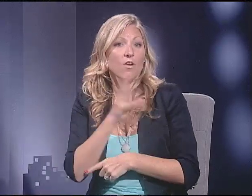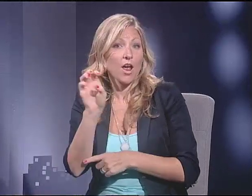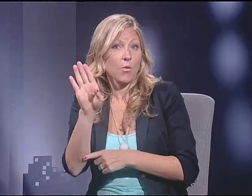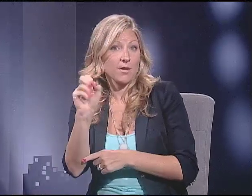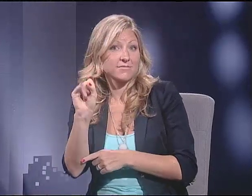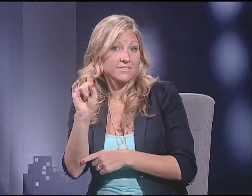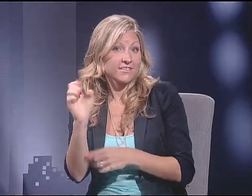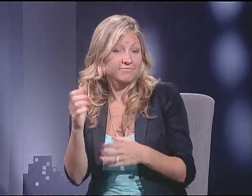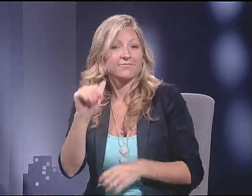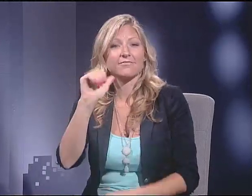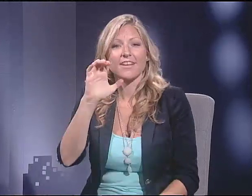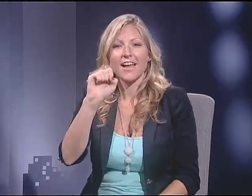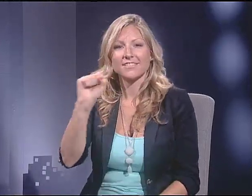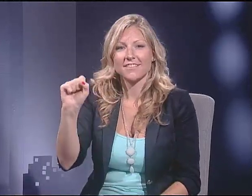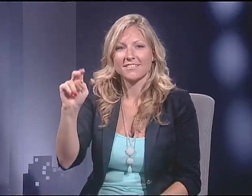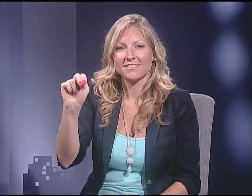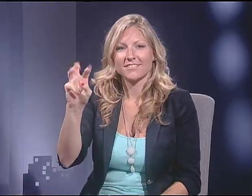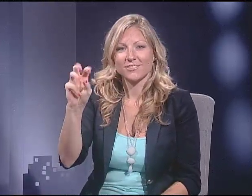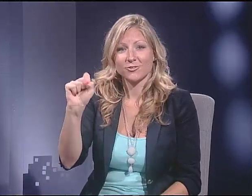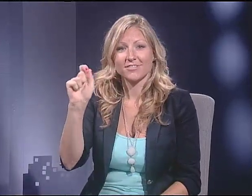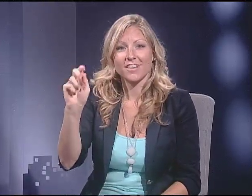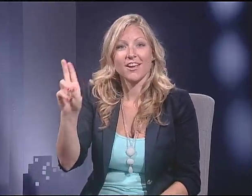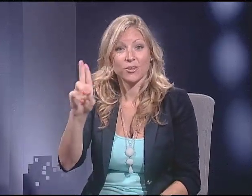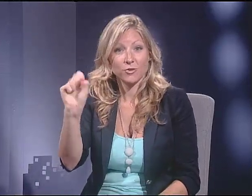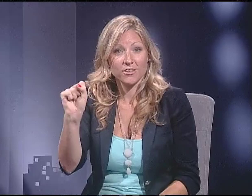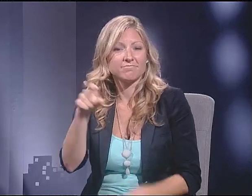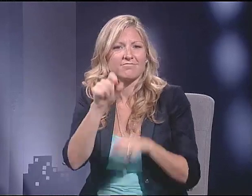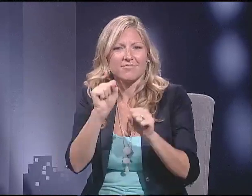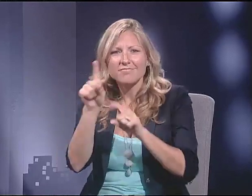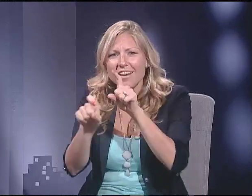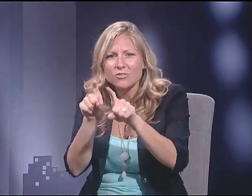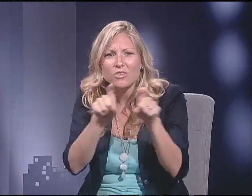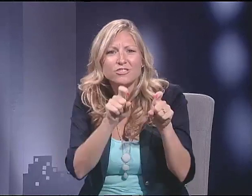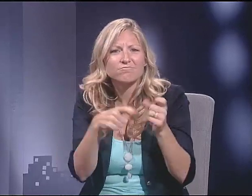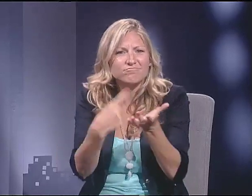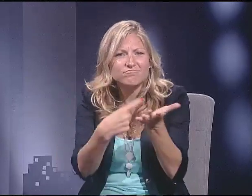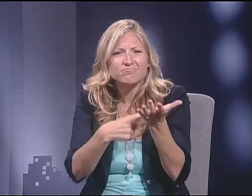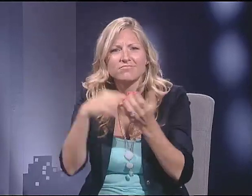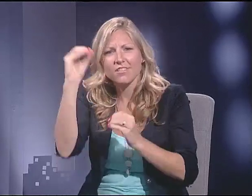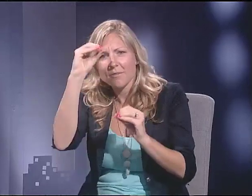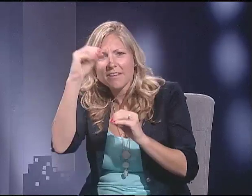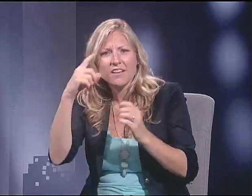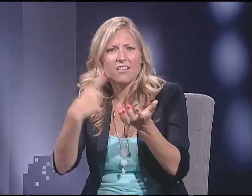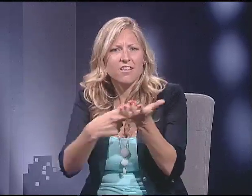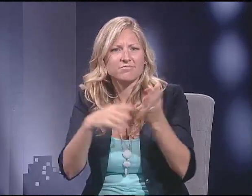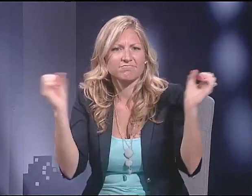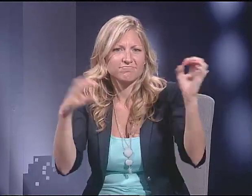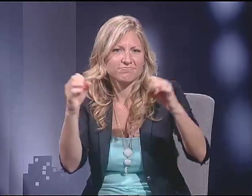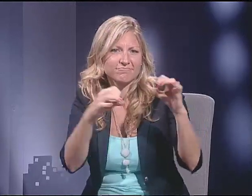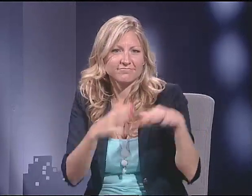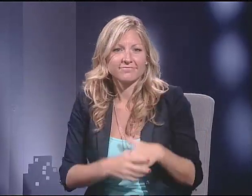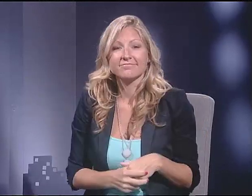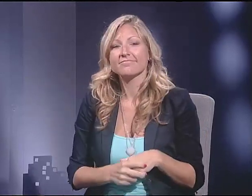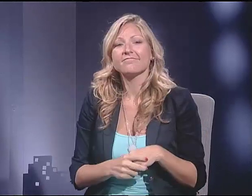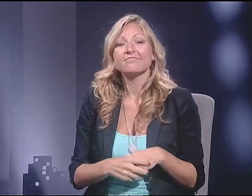Or, go to our website, accessnews.us or you may ask questions and share your comments and opinions.